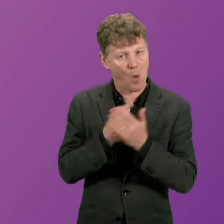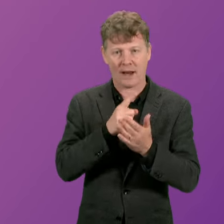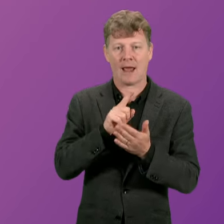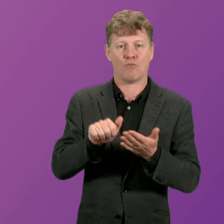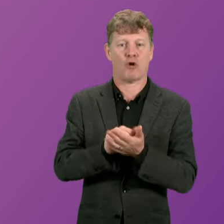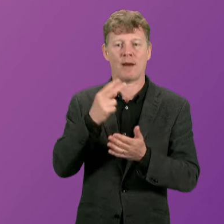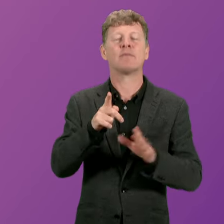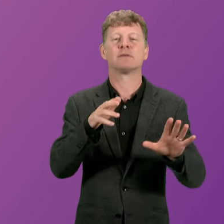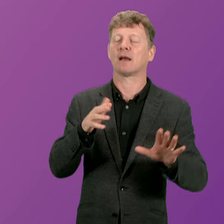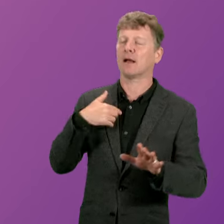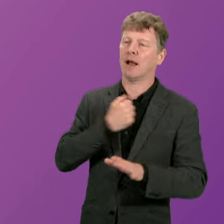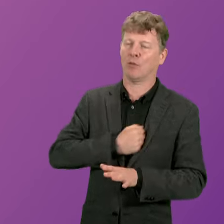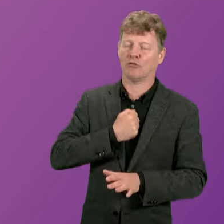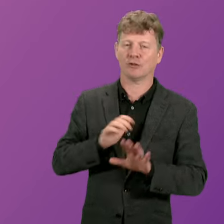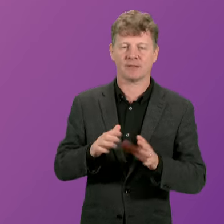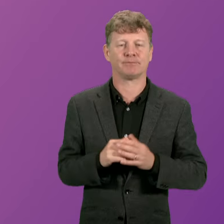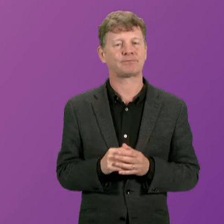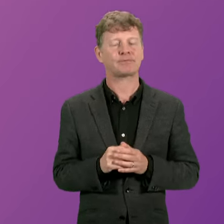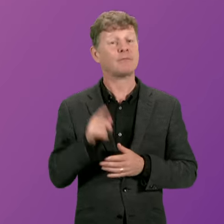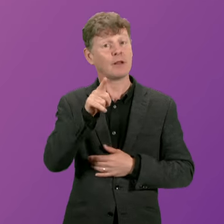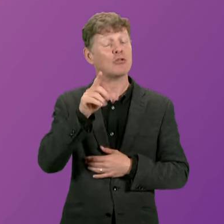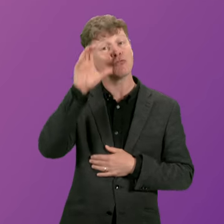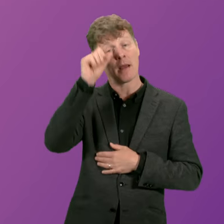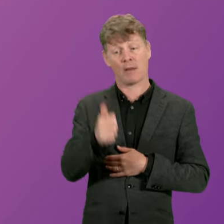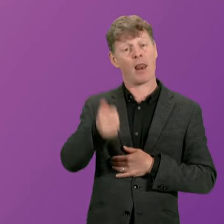I apologise, Presiding Officer. Let us remember that, in the previous session of Parliament,